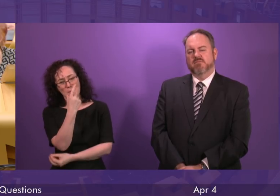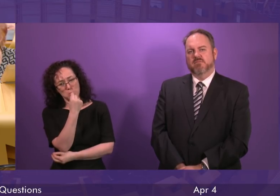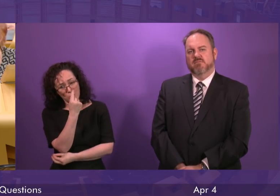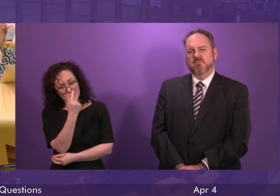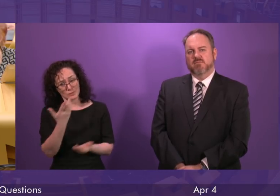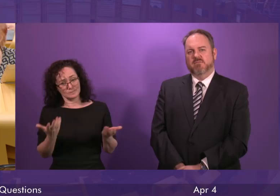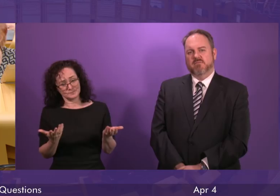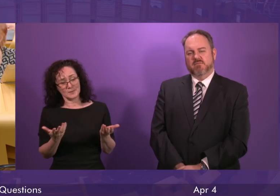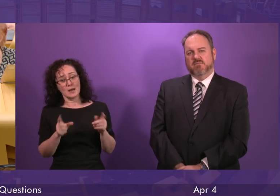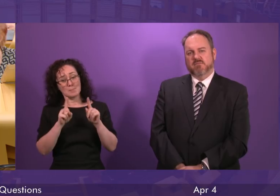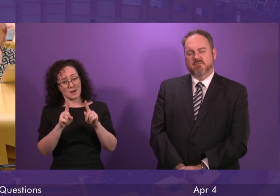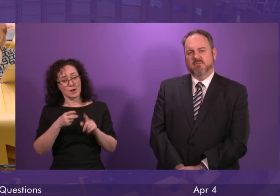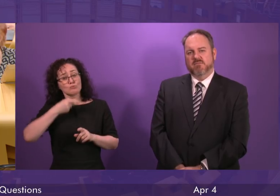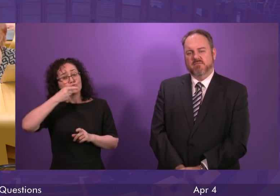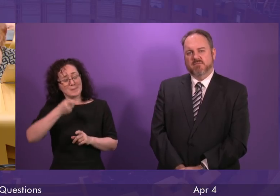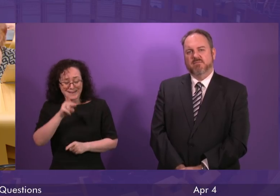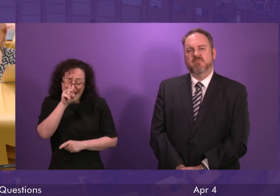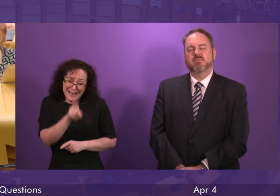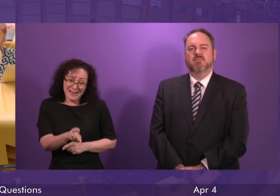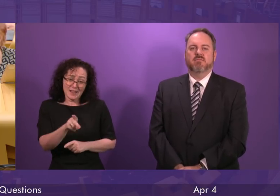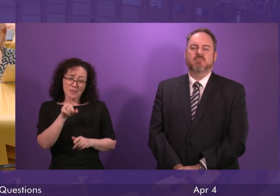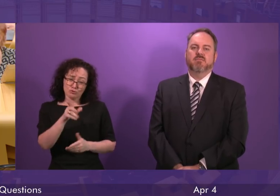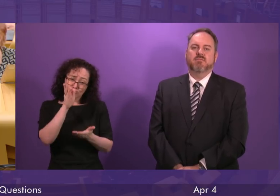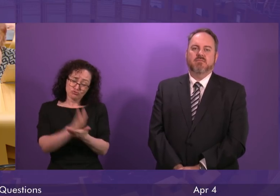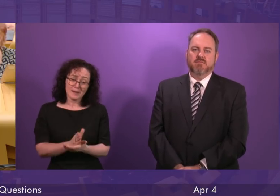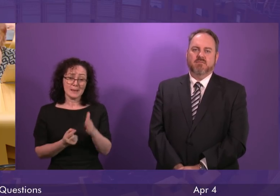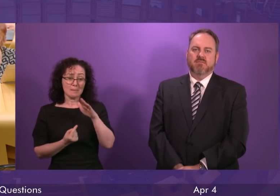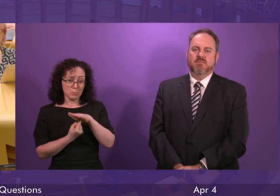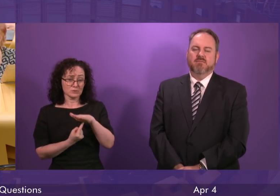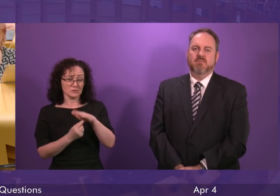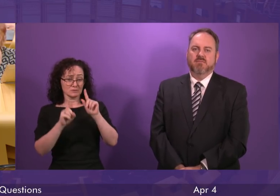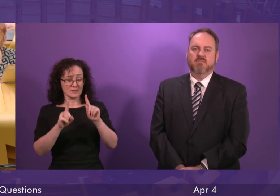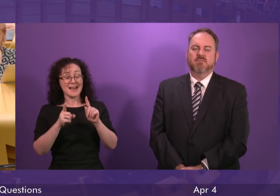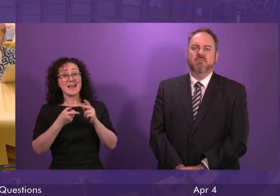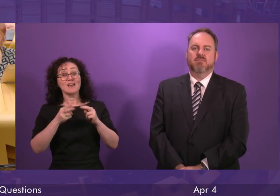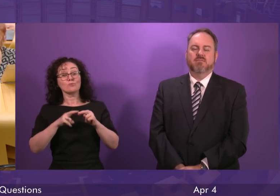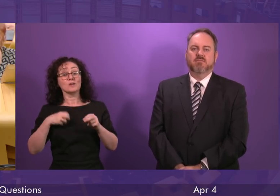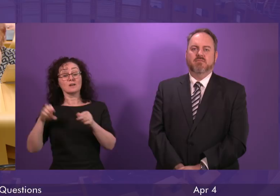However, I repeat the very important point that if we find ourselves leaving the European